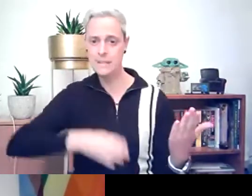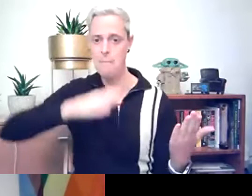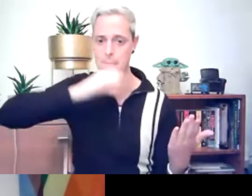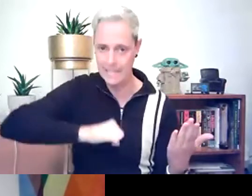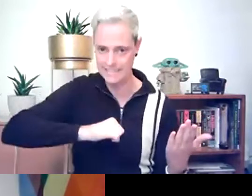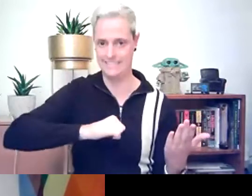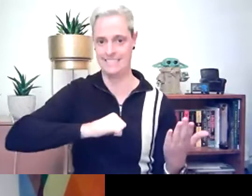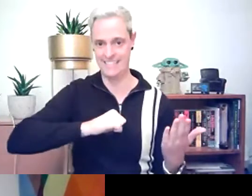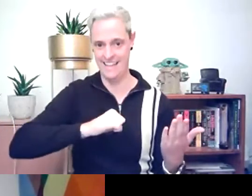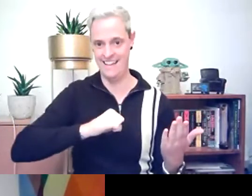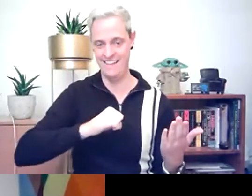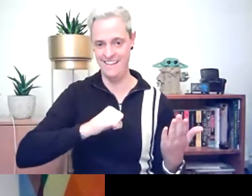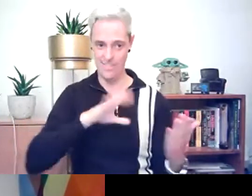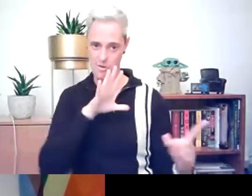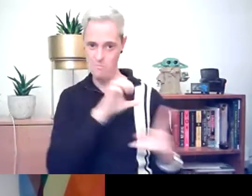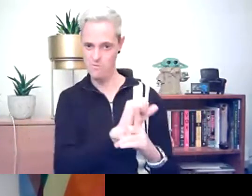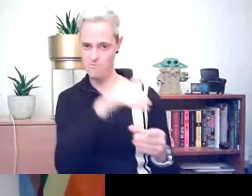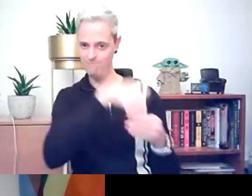that people found from that typically around body image.